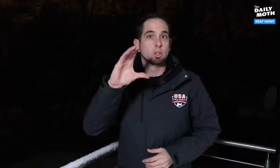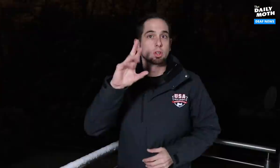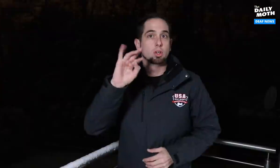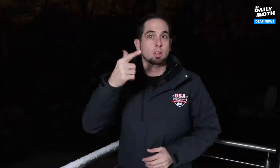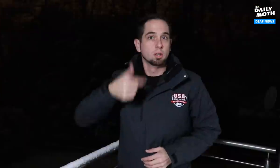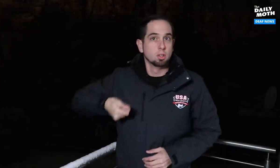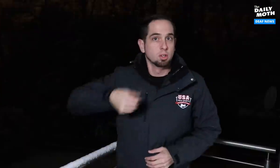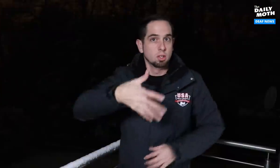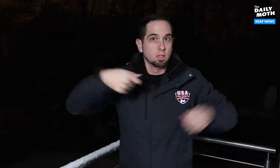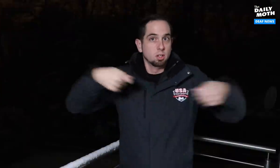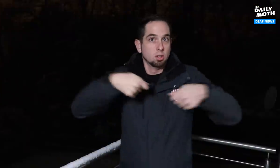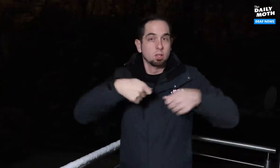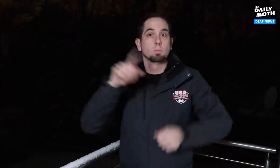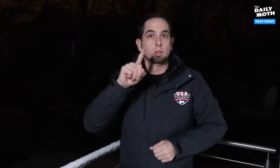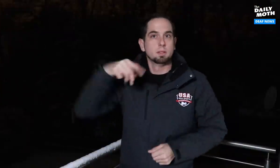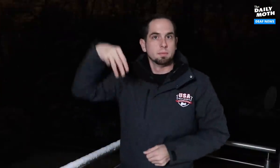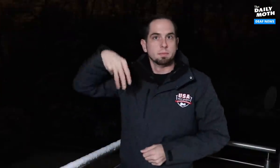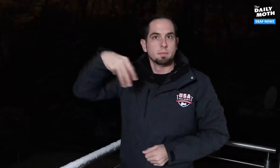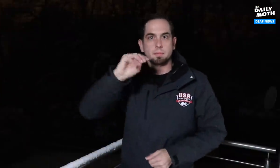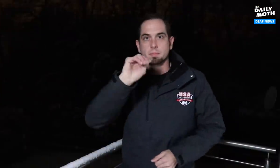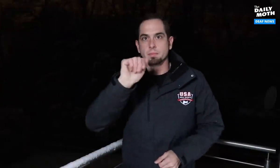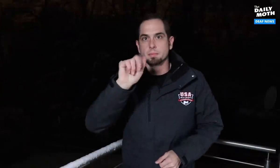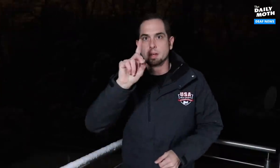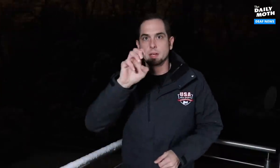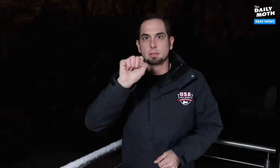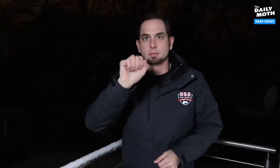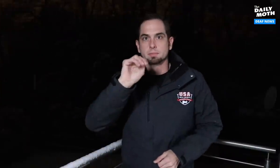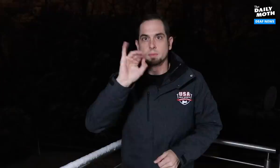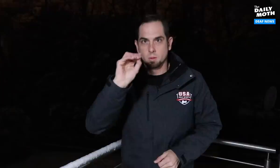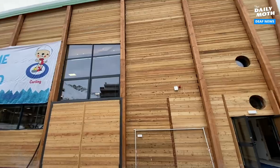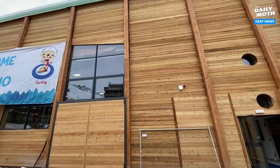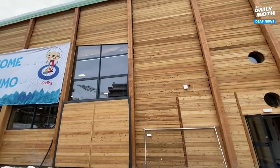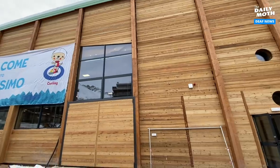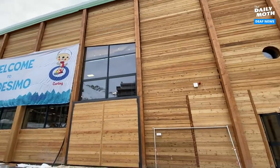The curling competitions will take place in Madesimo.